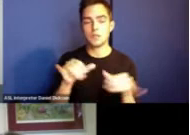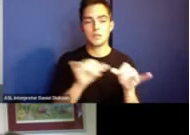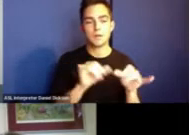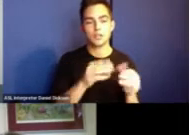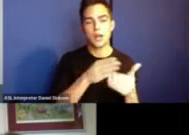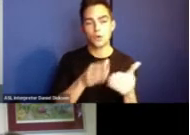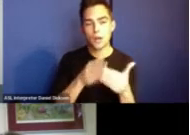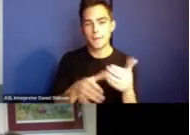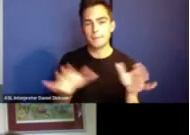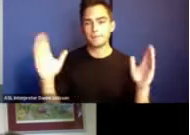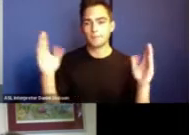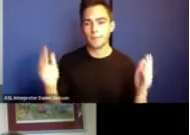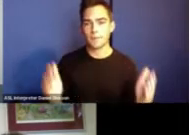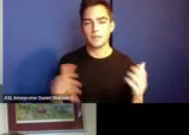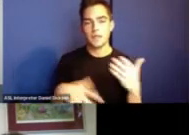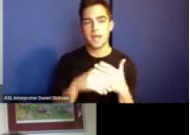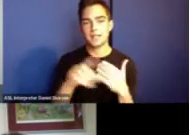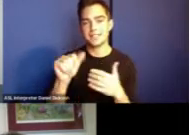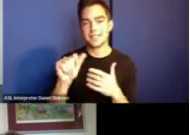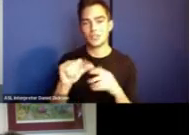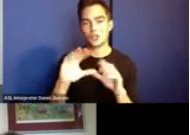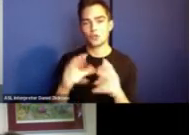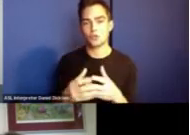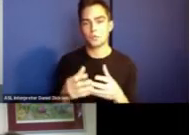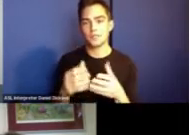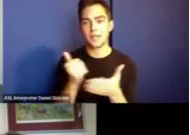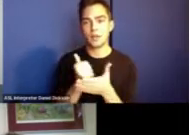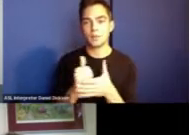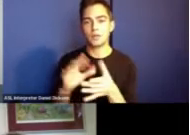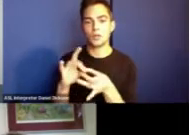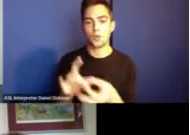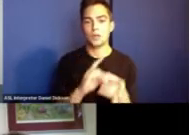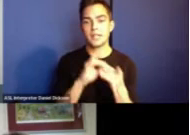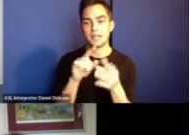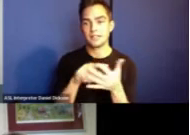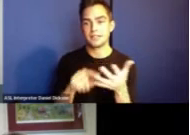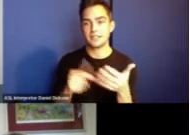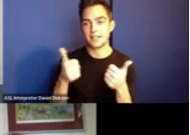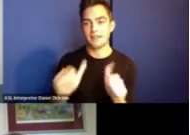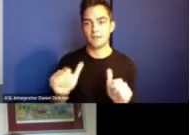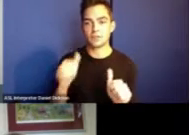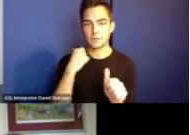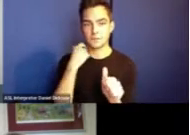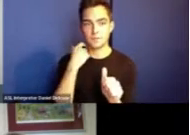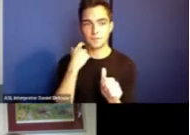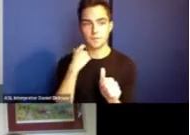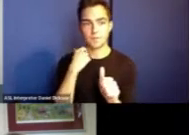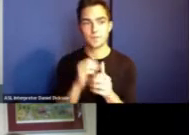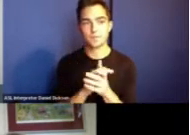and we added a data group to kind of help us coordinate these efforts across each of the subgroups. So the gaps